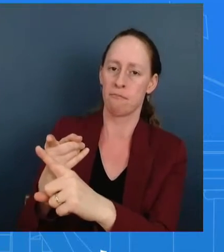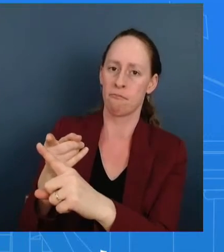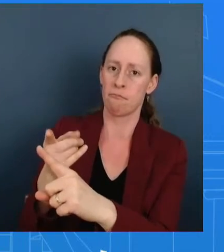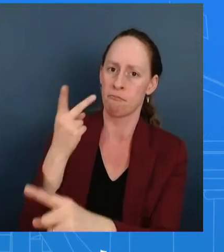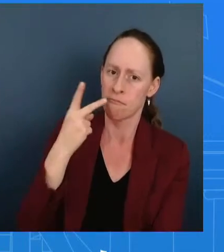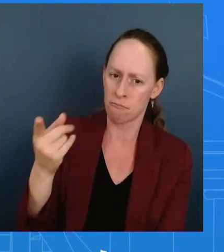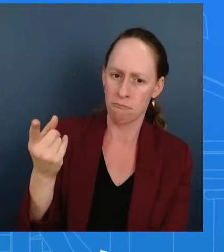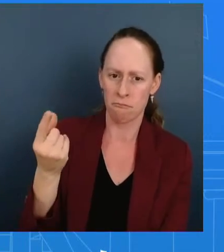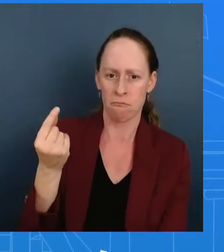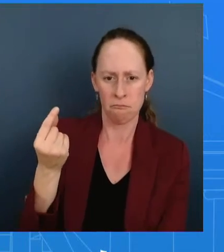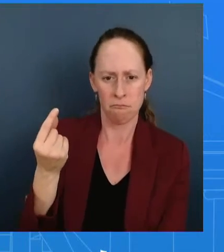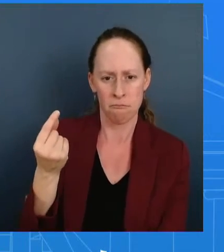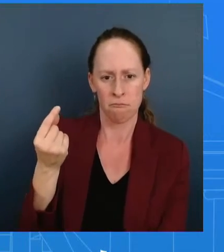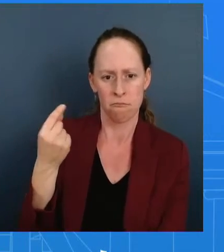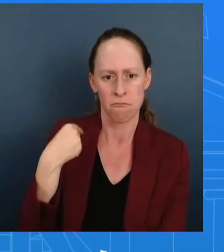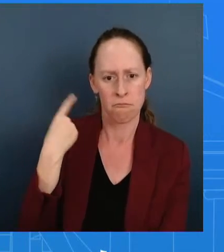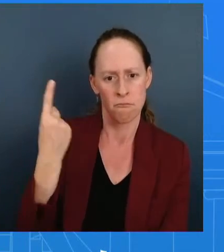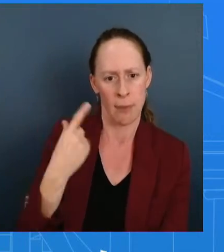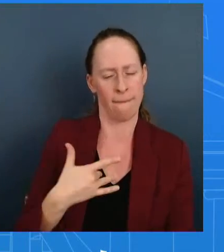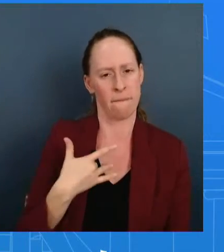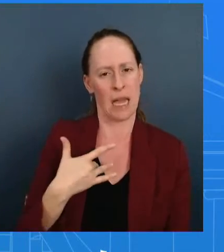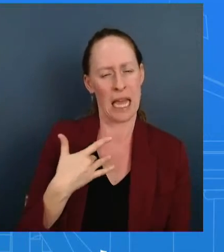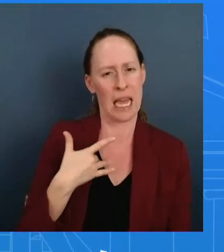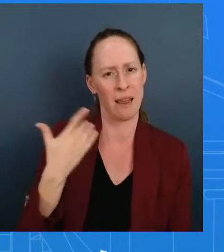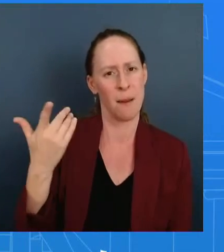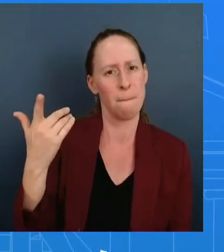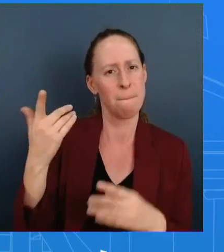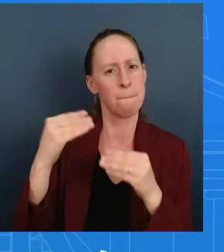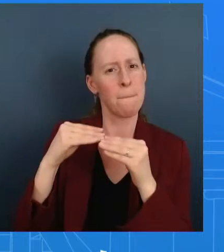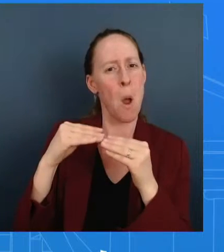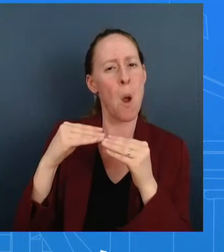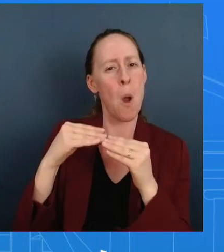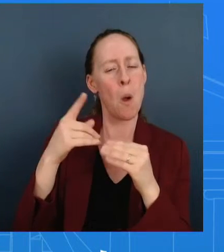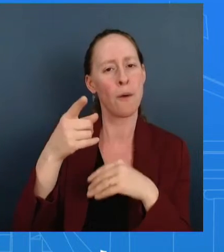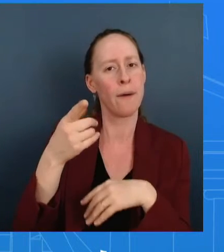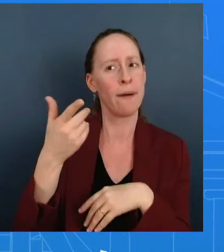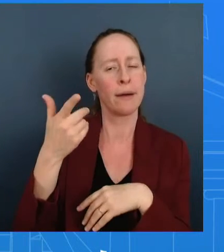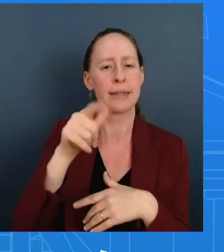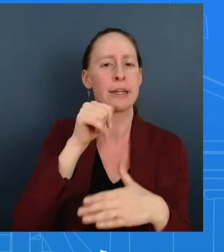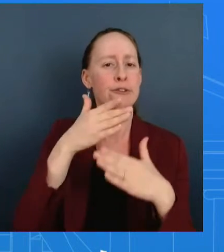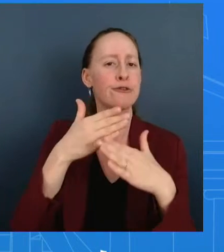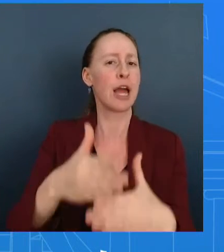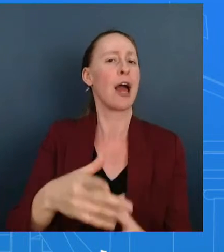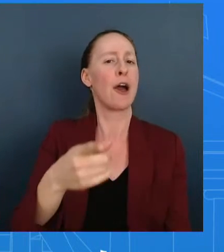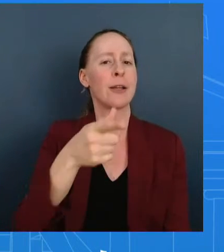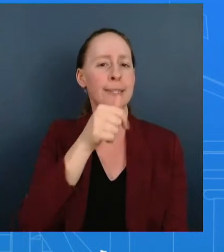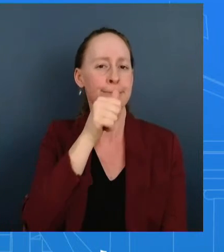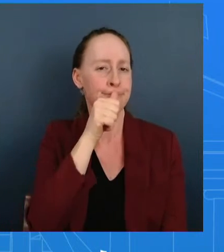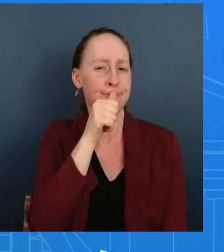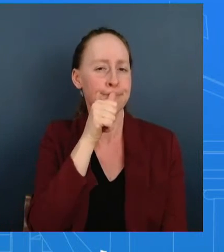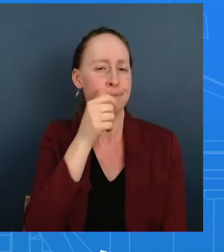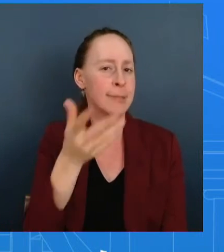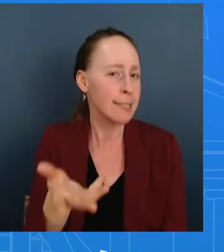And that's what we're asking. Ms. Jean-Pierre: And I understand that, Kelly O. And you know I respect you wholeheartedly and I've known you for some time.